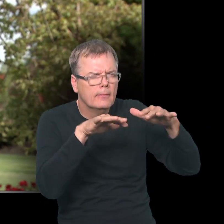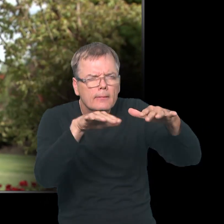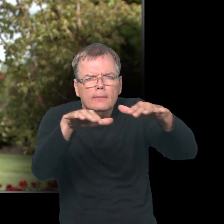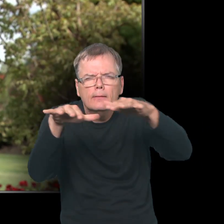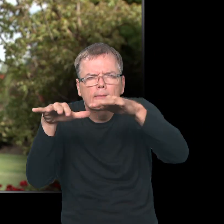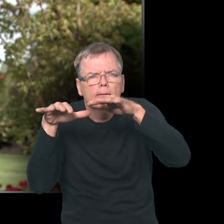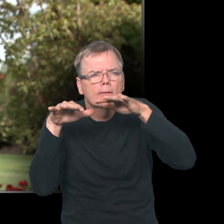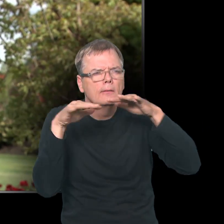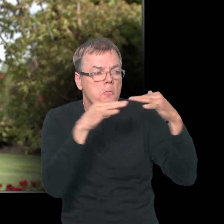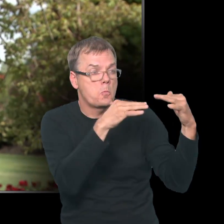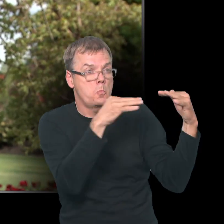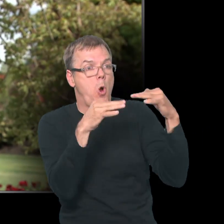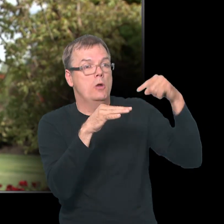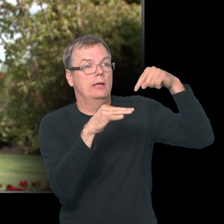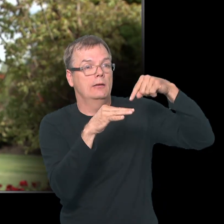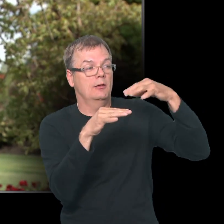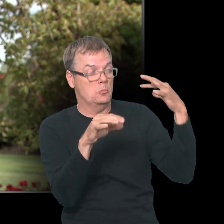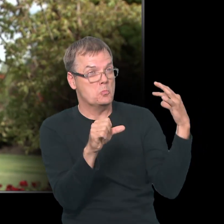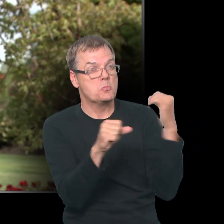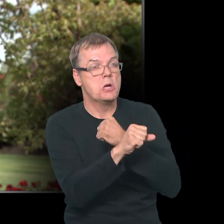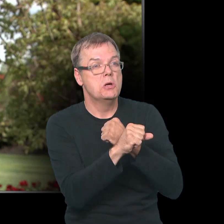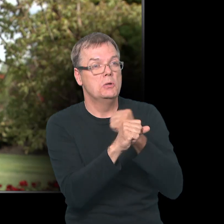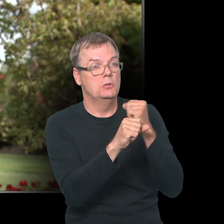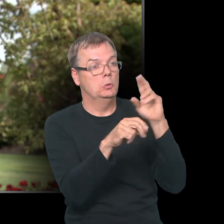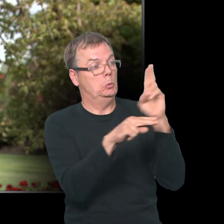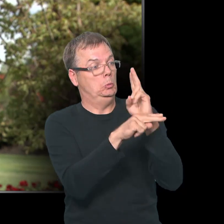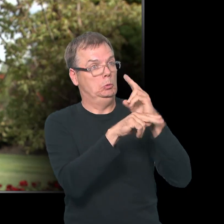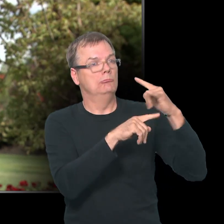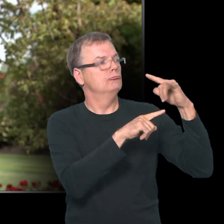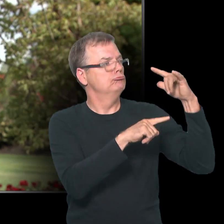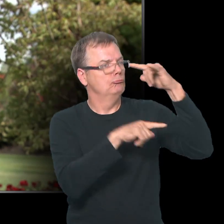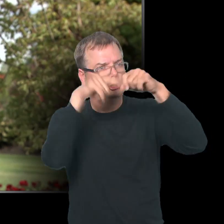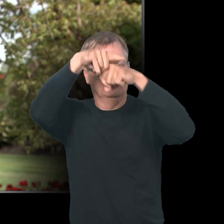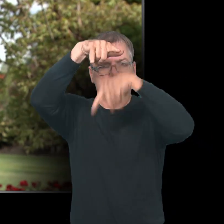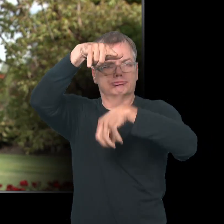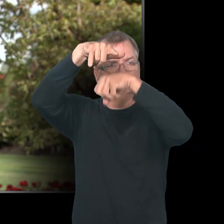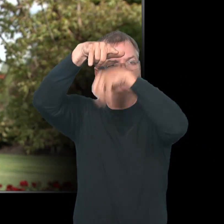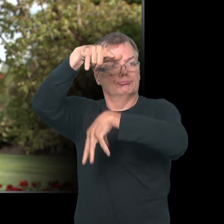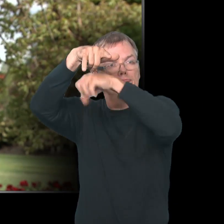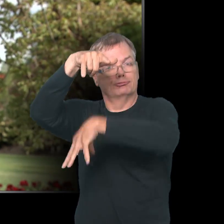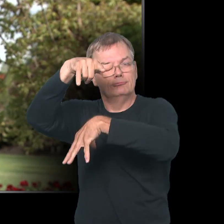this war will never be won solely from the air.